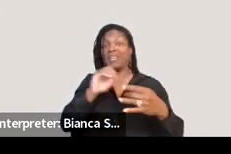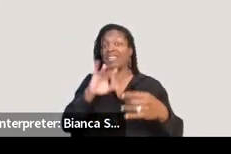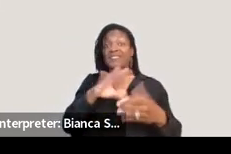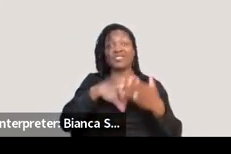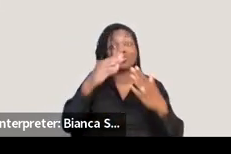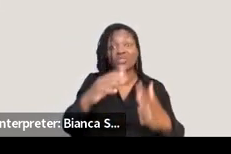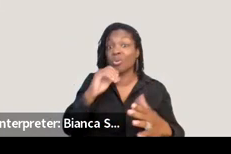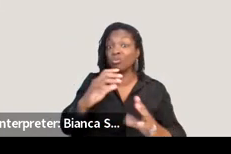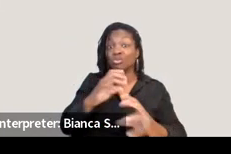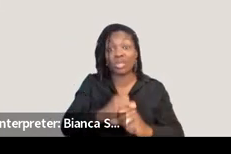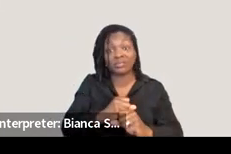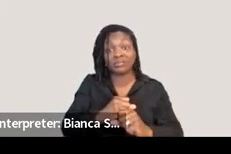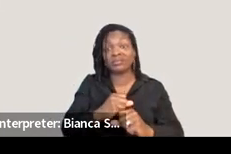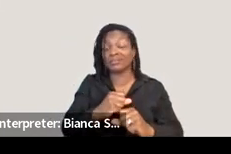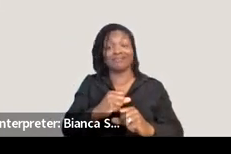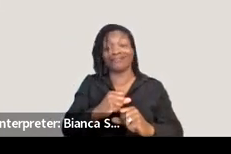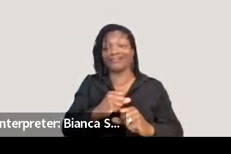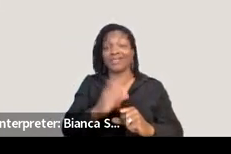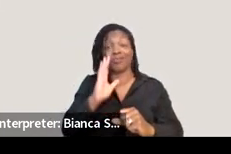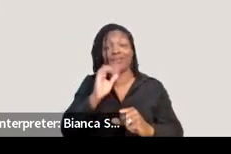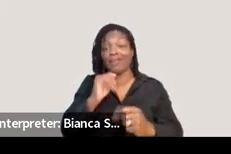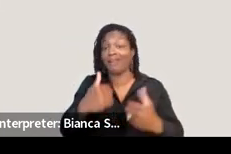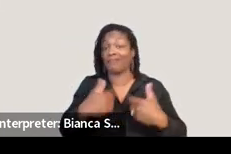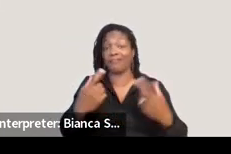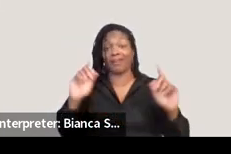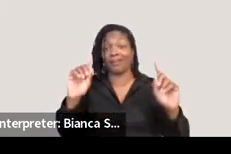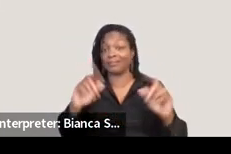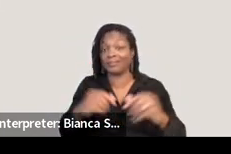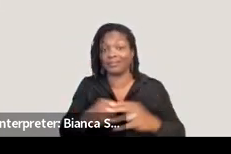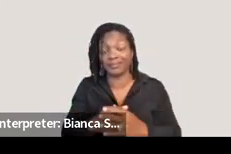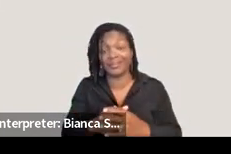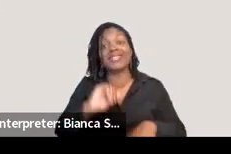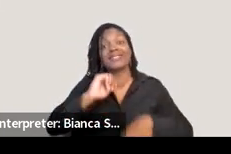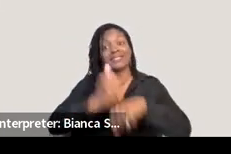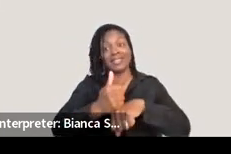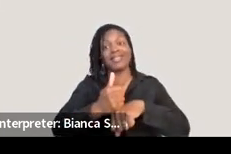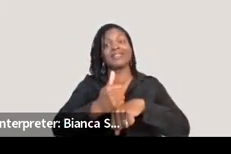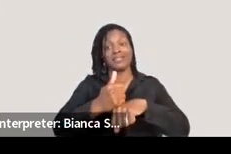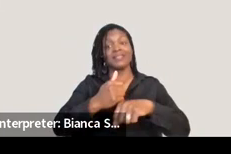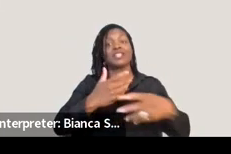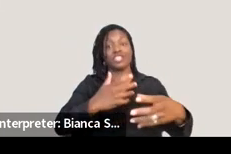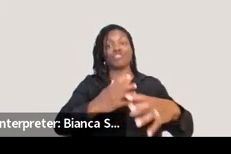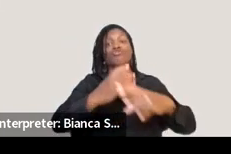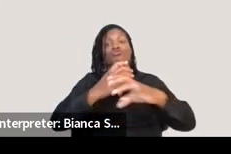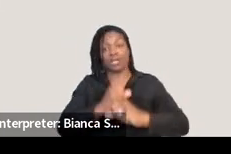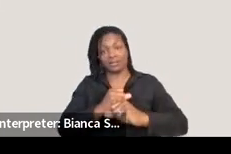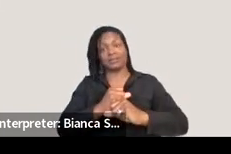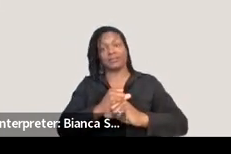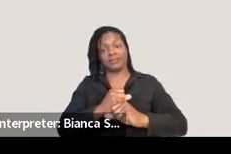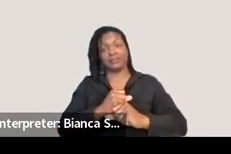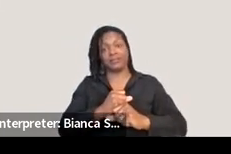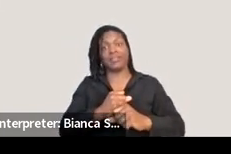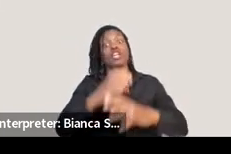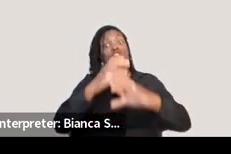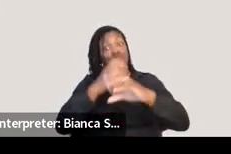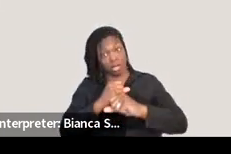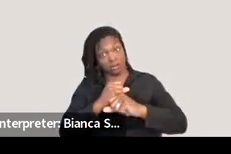The goal is trust. At least that should be your first goal is to create trust. And then we begin to problem solve, right?